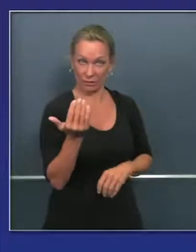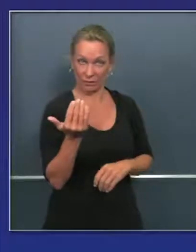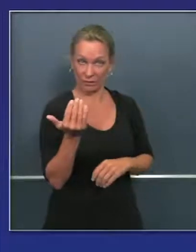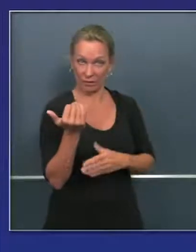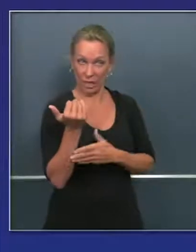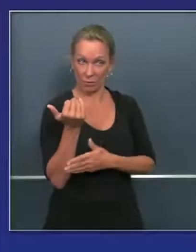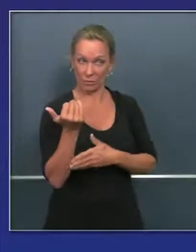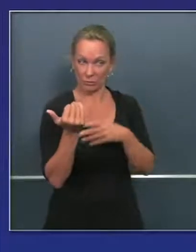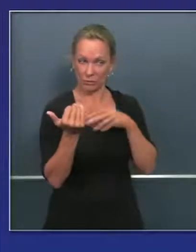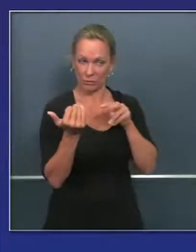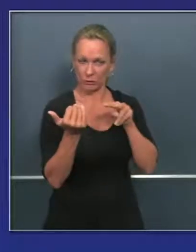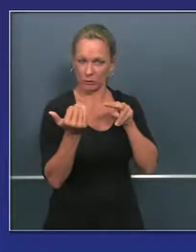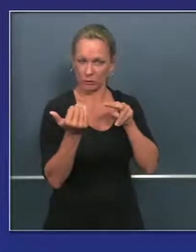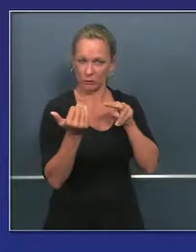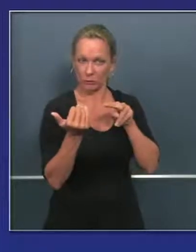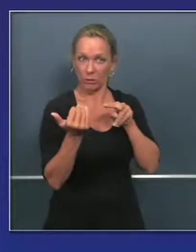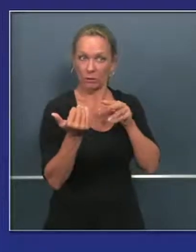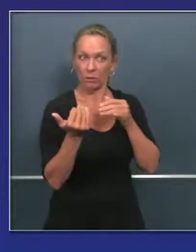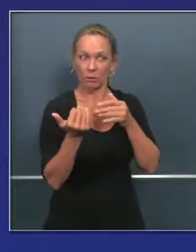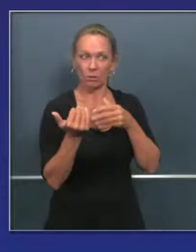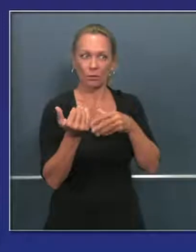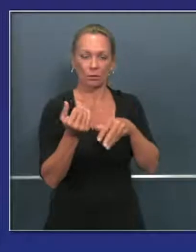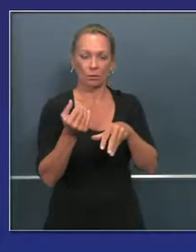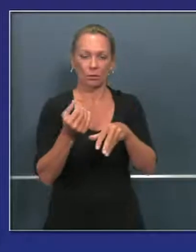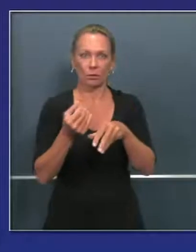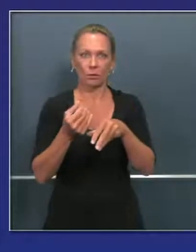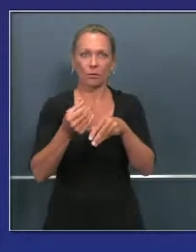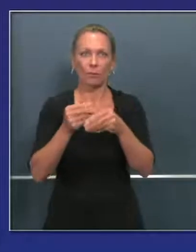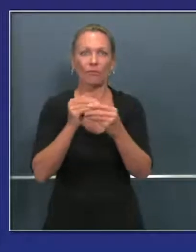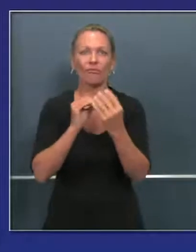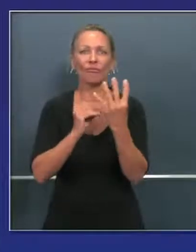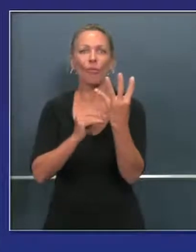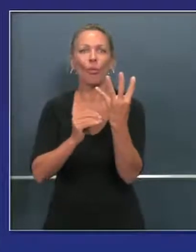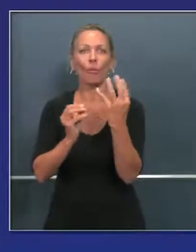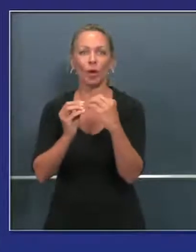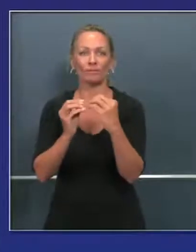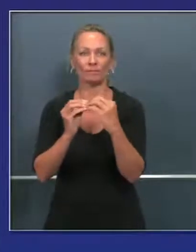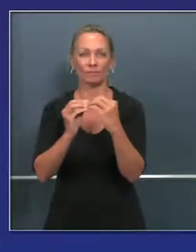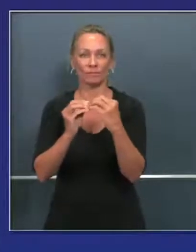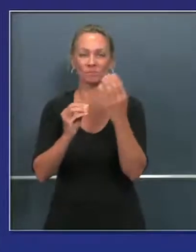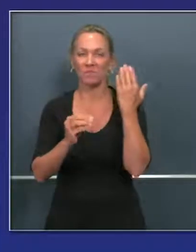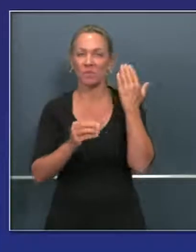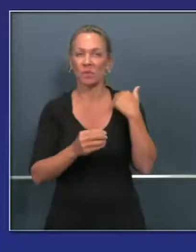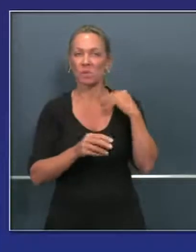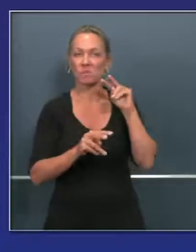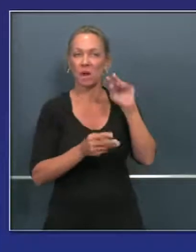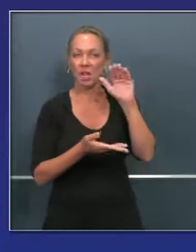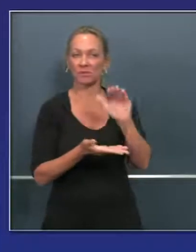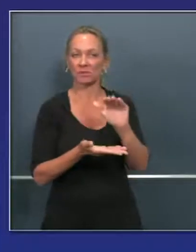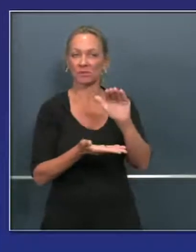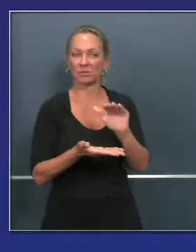added Orange County and we added Glenn County to the targeted engagement list so now we're